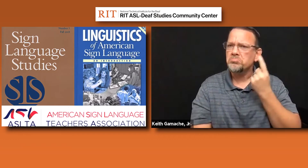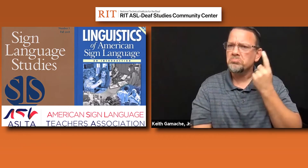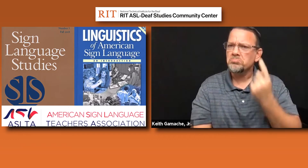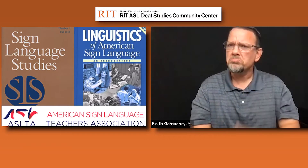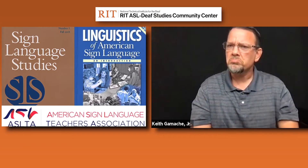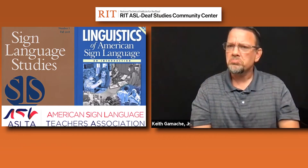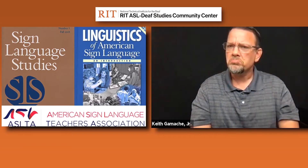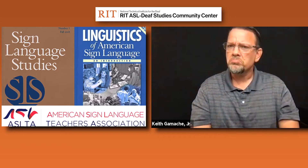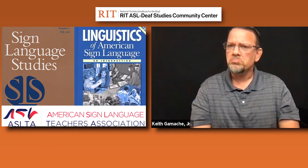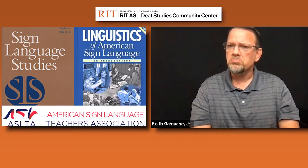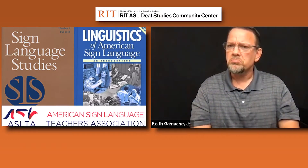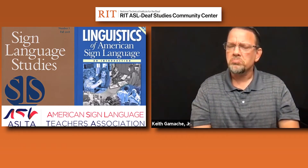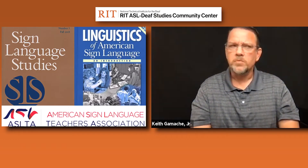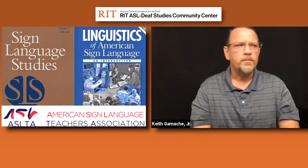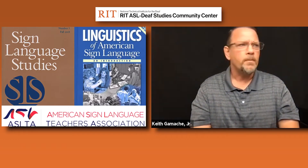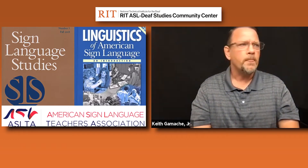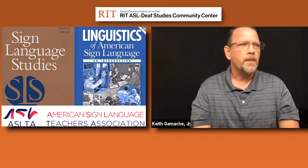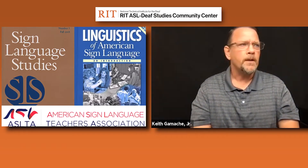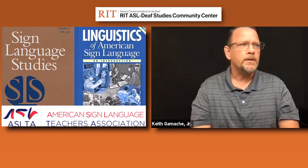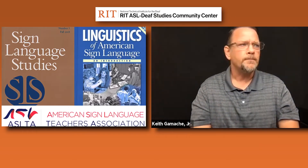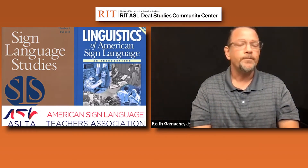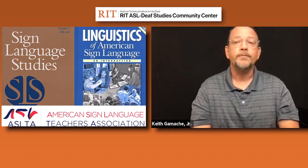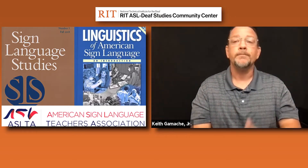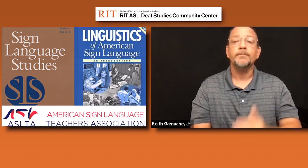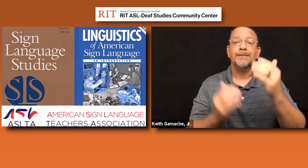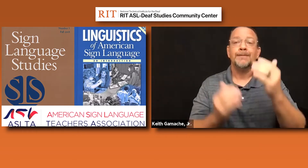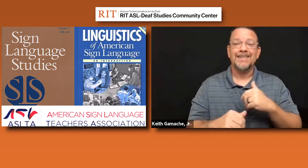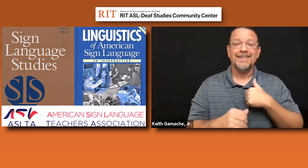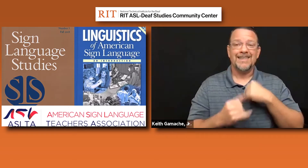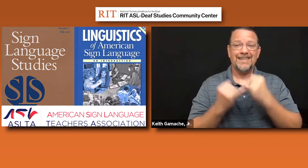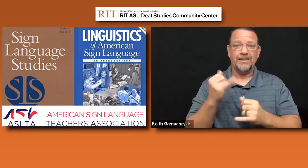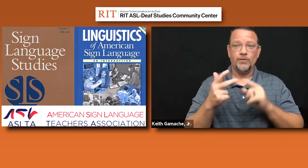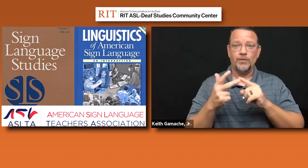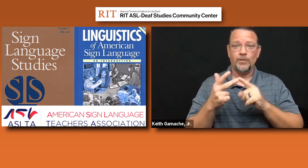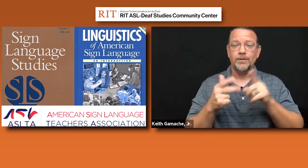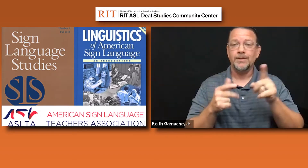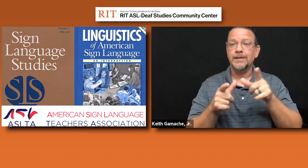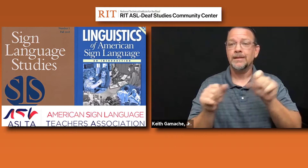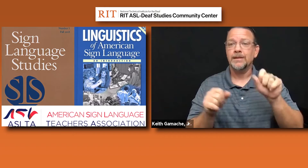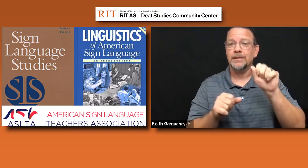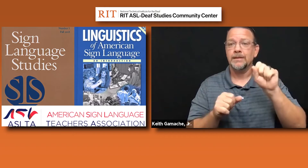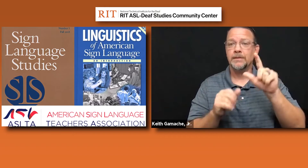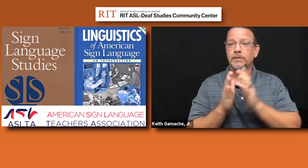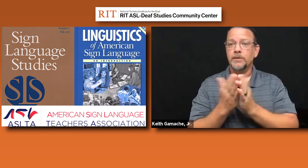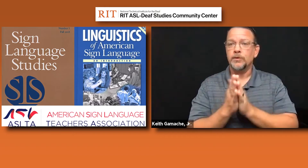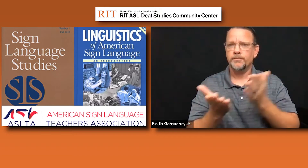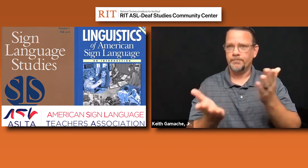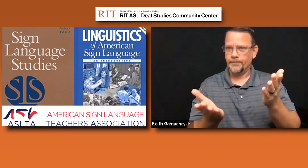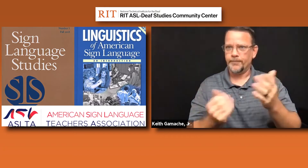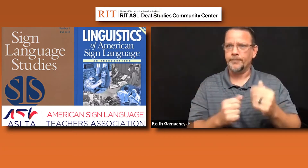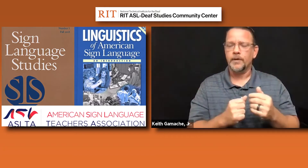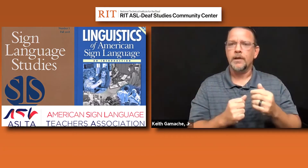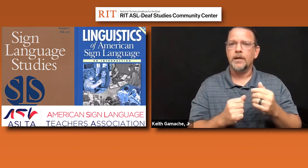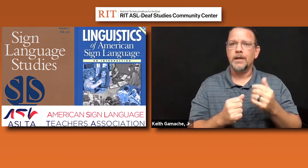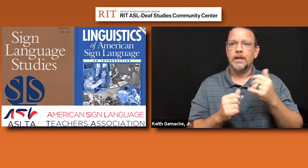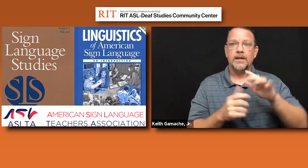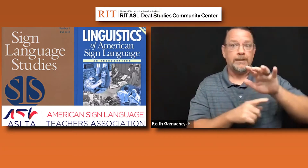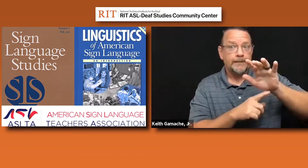but none in this most recent conference, some food for thought, and then in the infamous